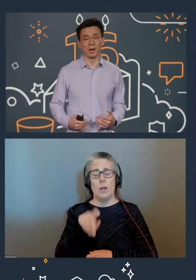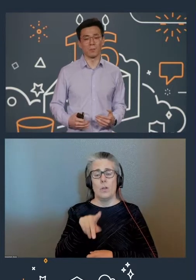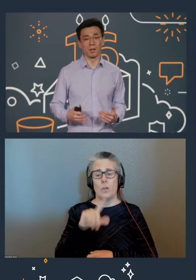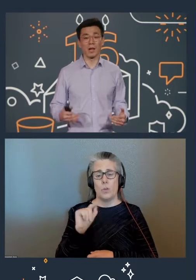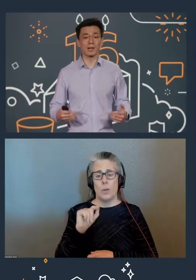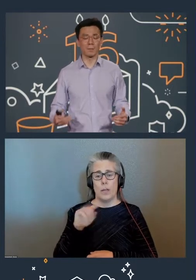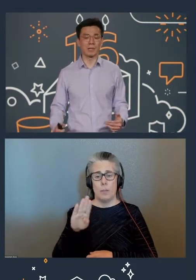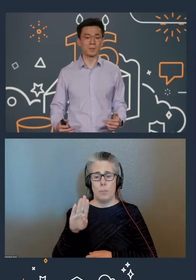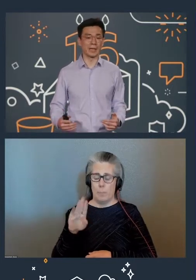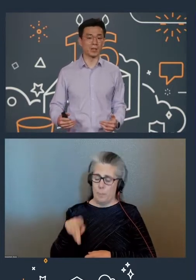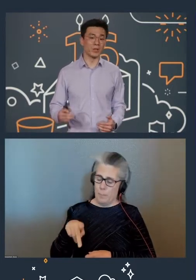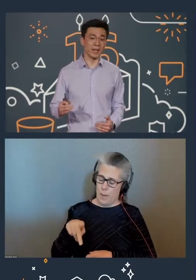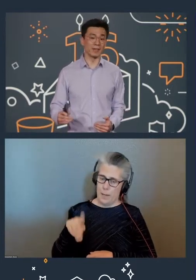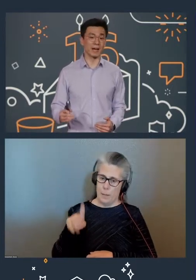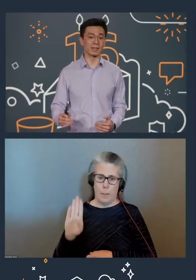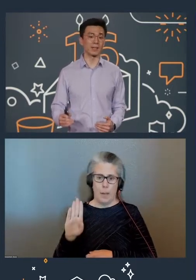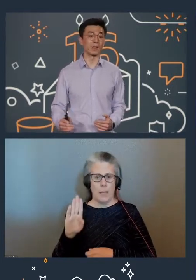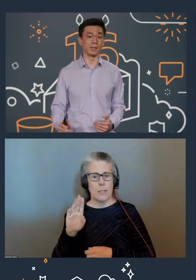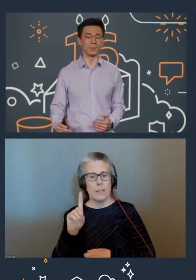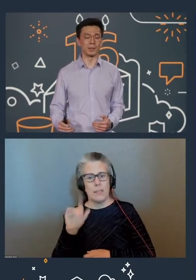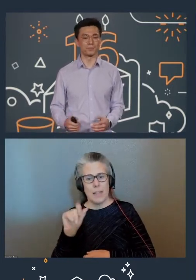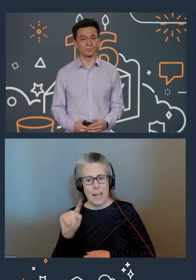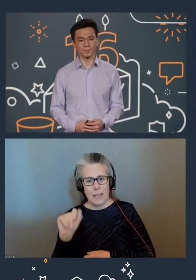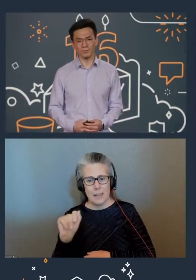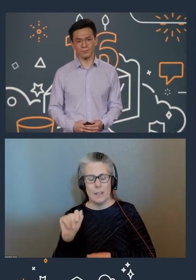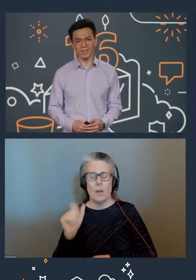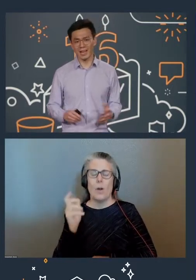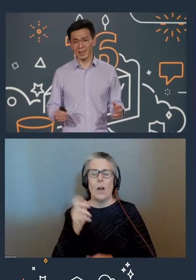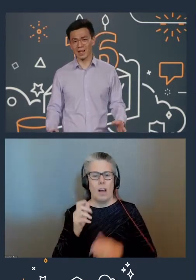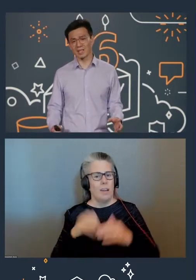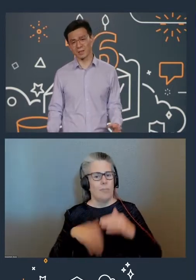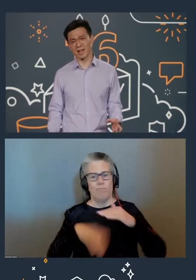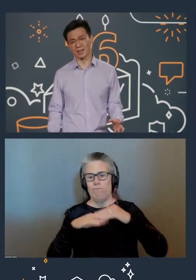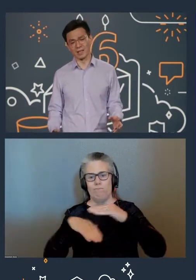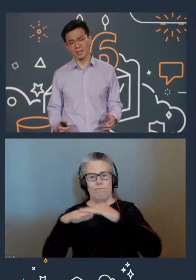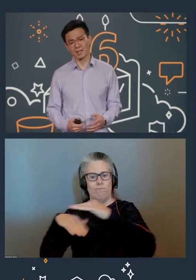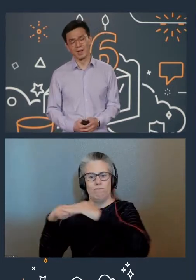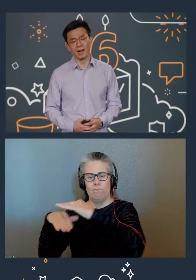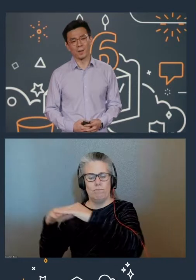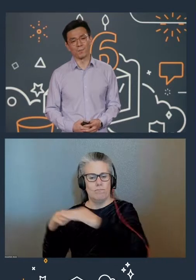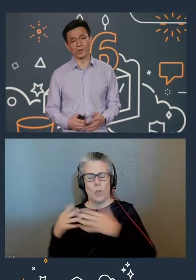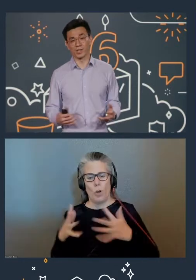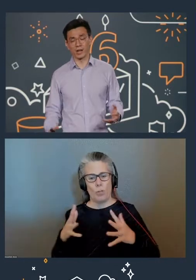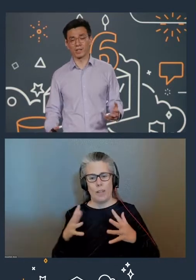a lot of companies begin to hit that scale and limit. And last but not least, for HDFS,